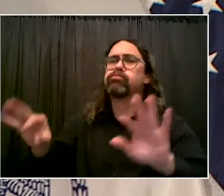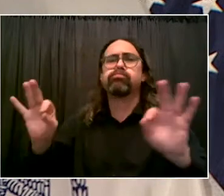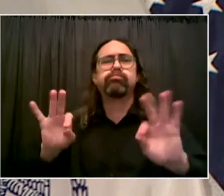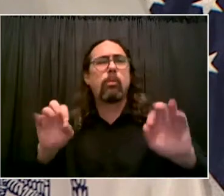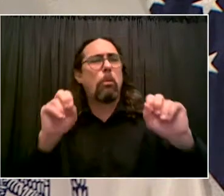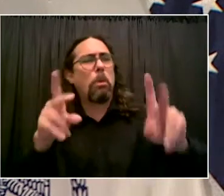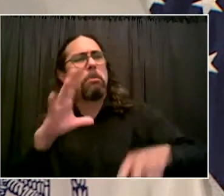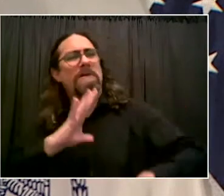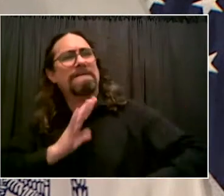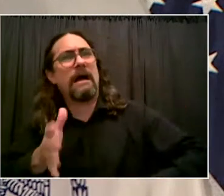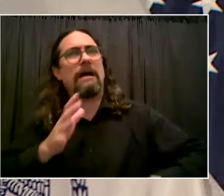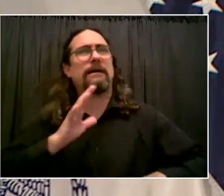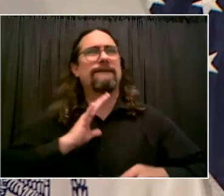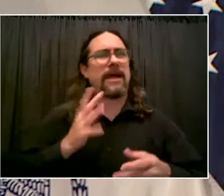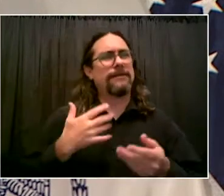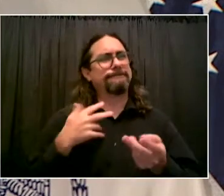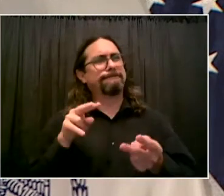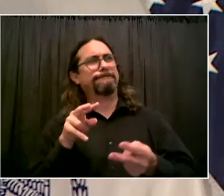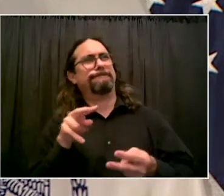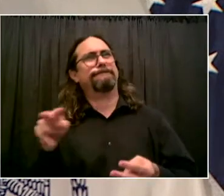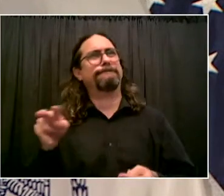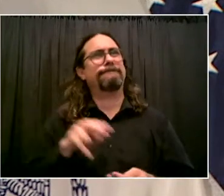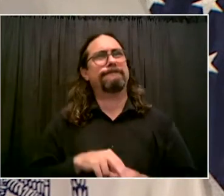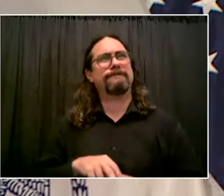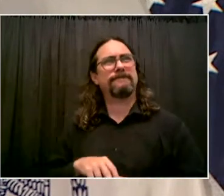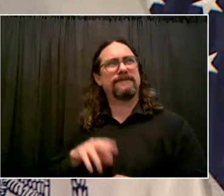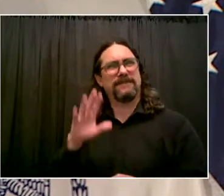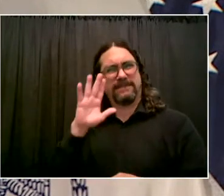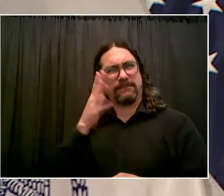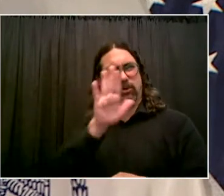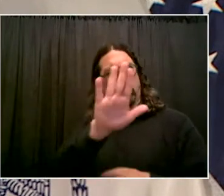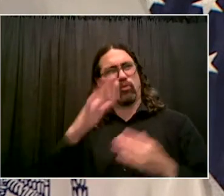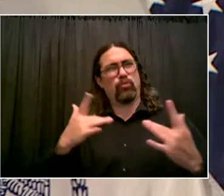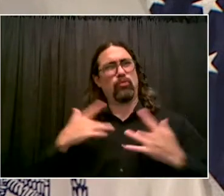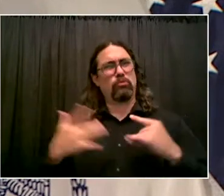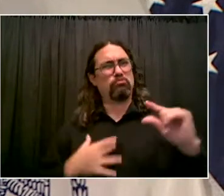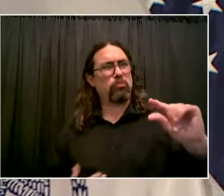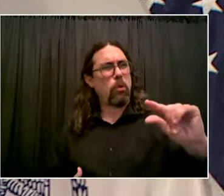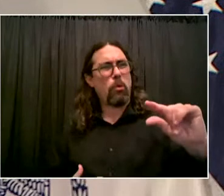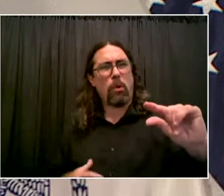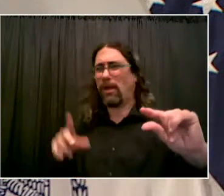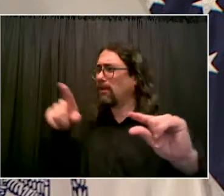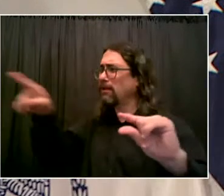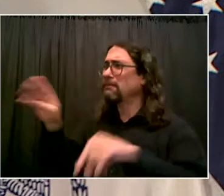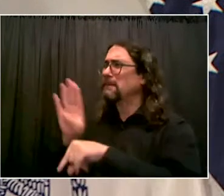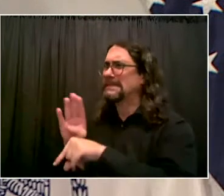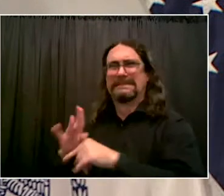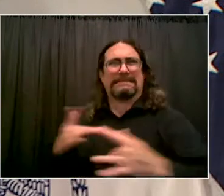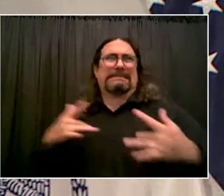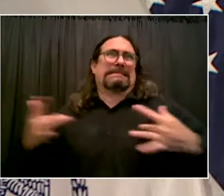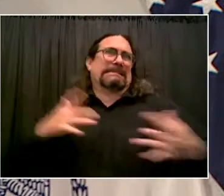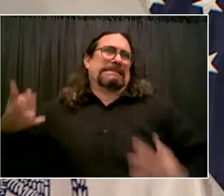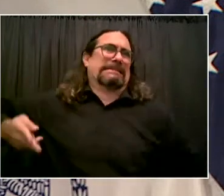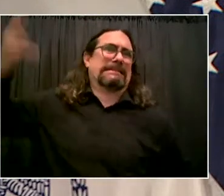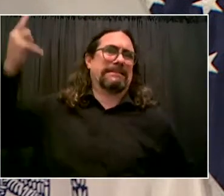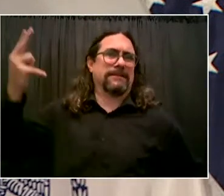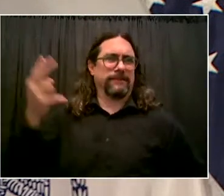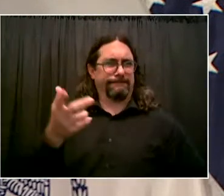CONCERN LEVELS ARE NOT THE SAME. ALTHOUGH YOU SAY YOU'RE COMMUNICATING WITH THEM IT SEEMS LIKE YOU'RE NOT ON